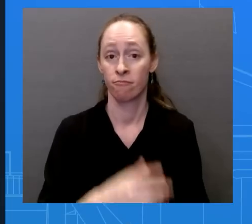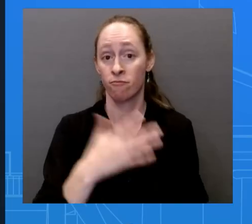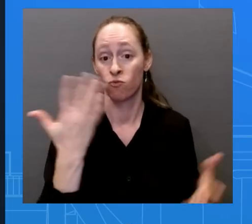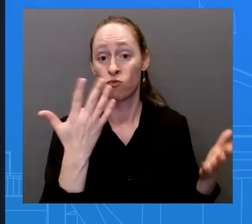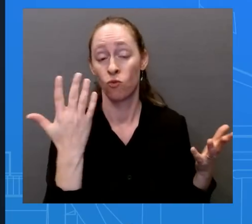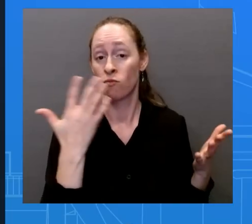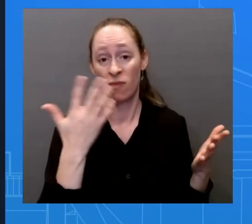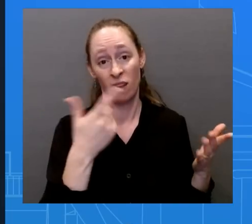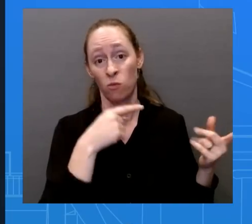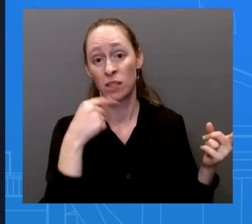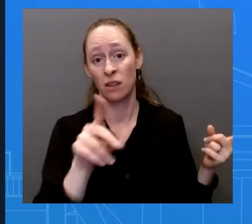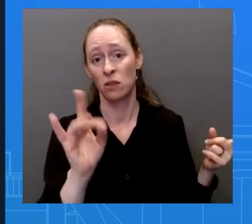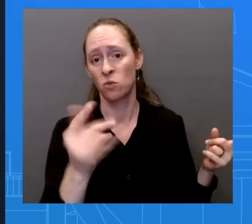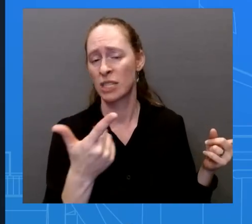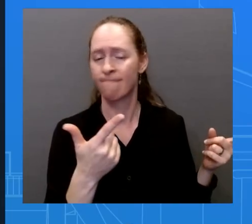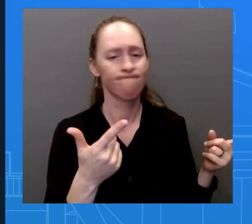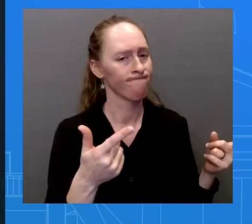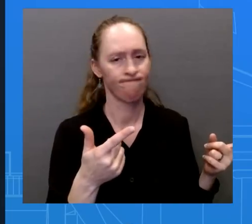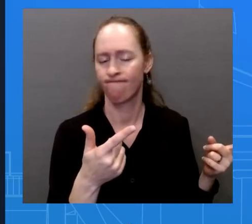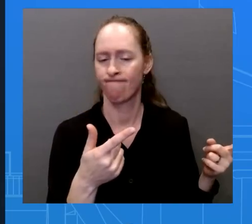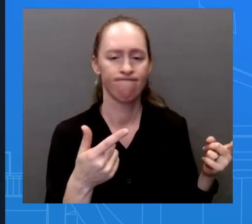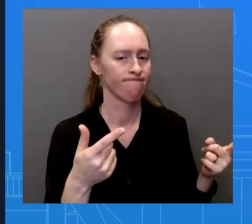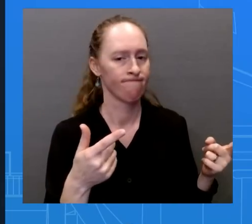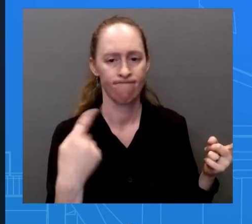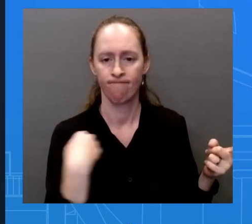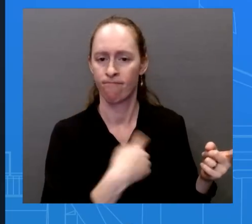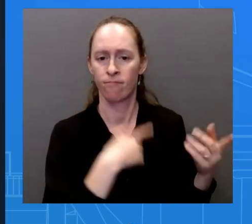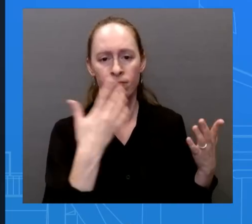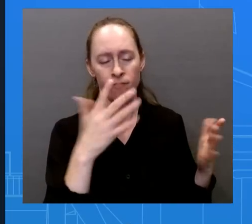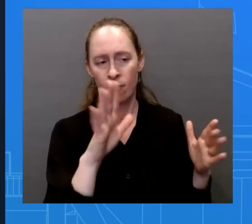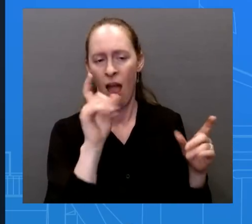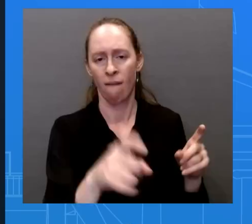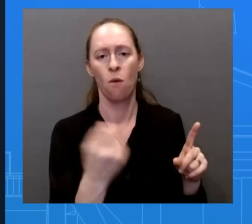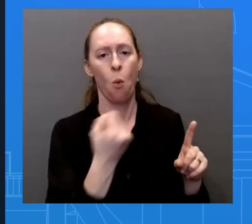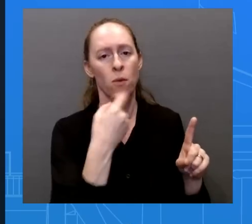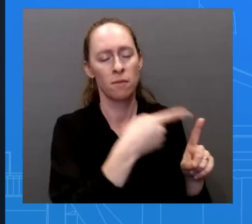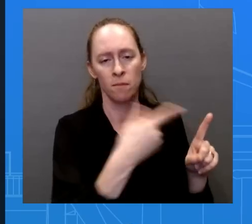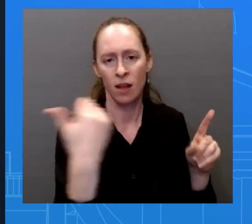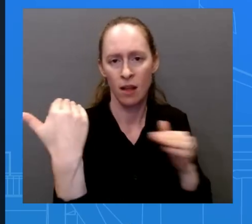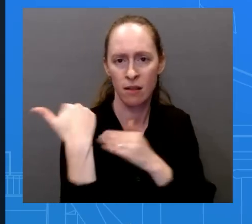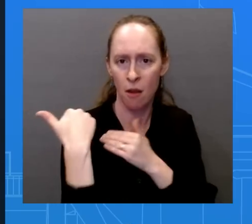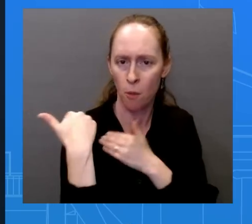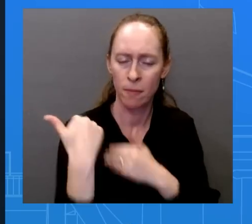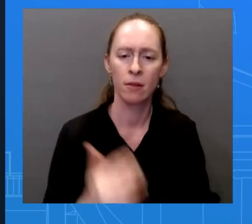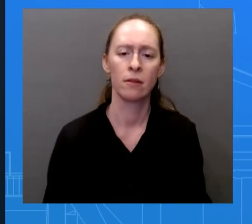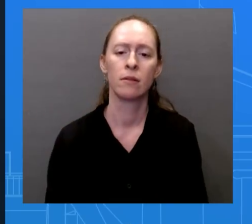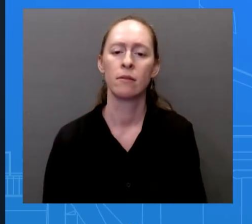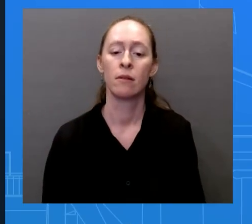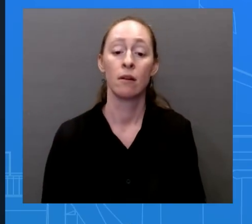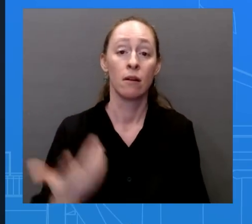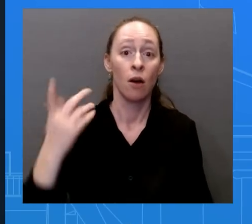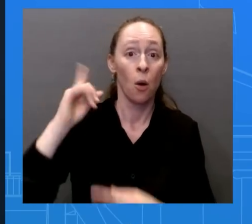But, again, I don't have a timeline for you, because we -- as we see this -- this could end today if President Putin chooses.